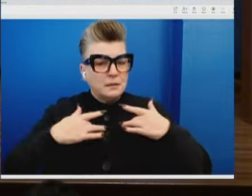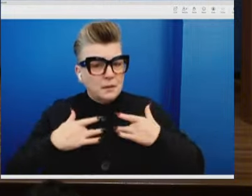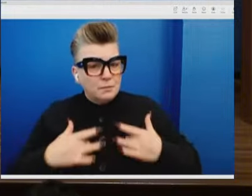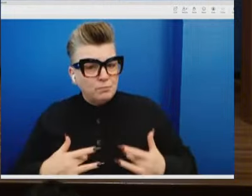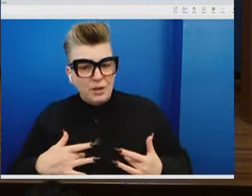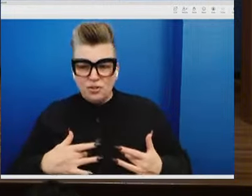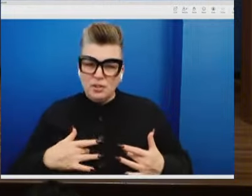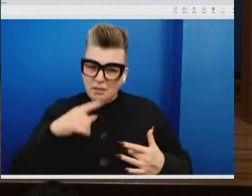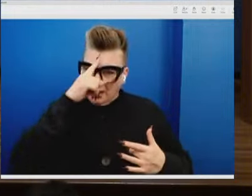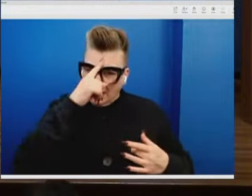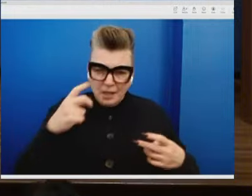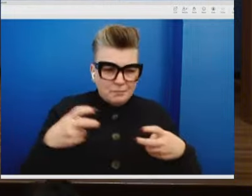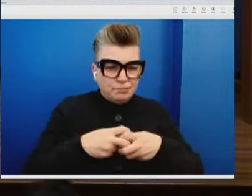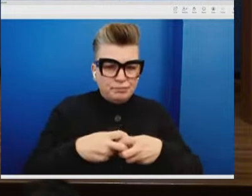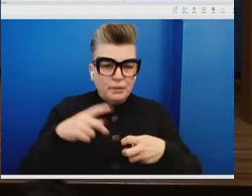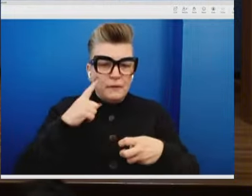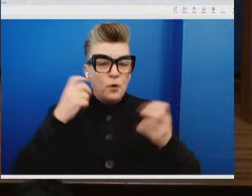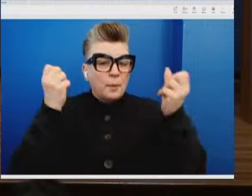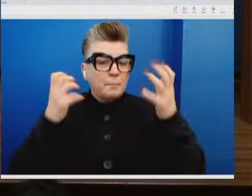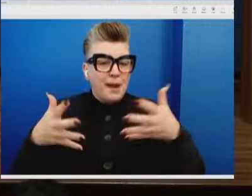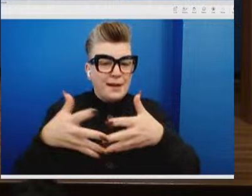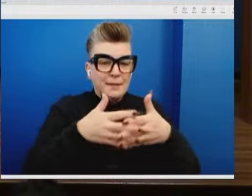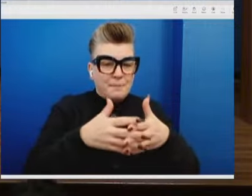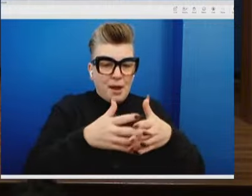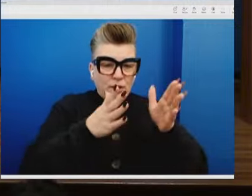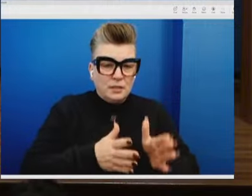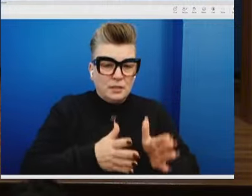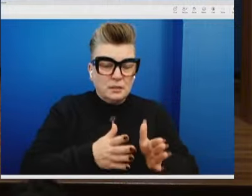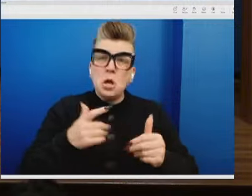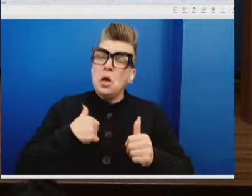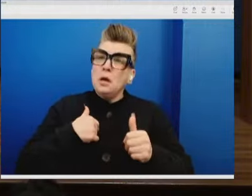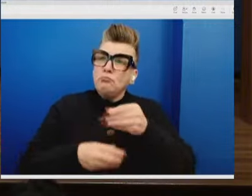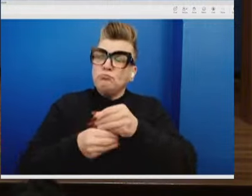In fact there was a -- just to put a little number on this -- the Surgeon General in the